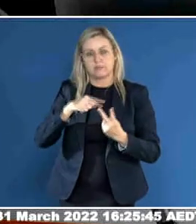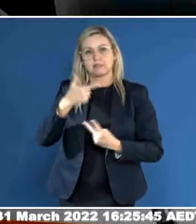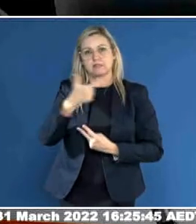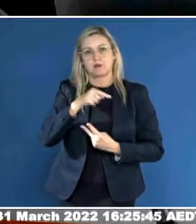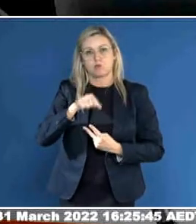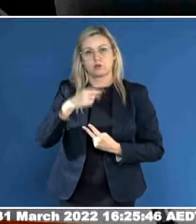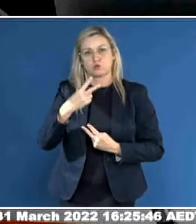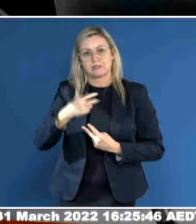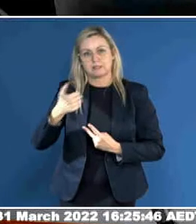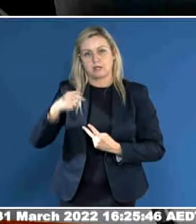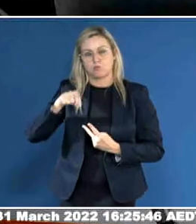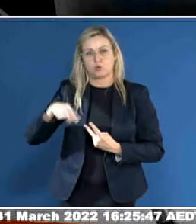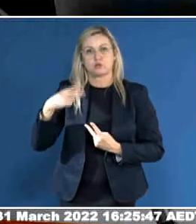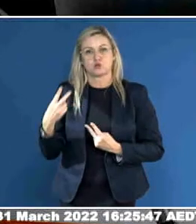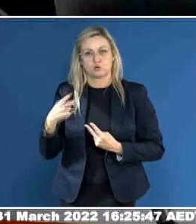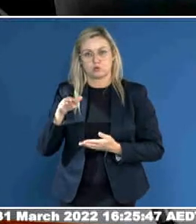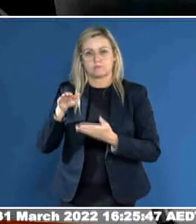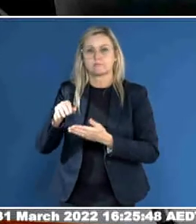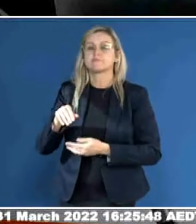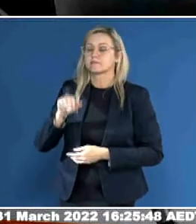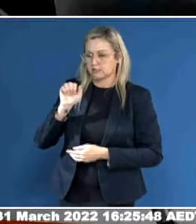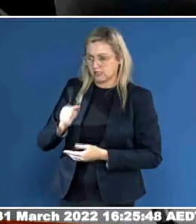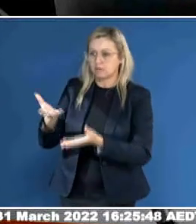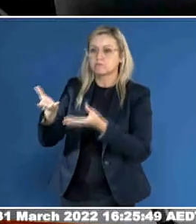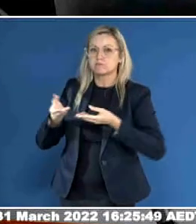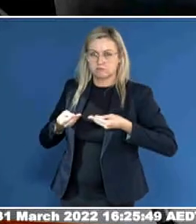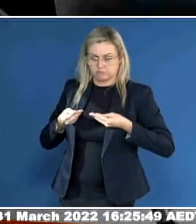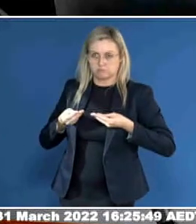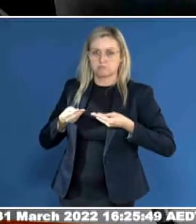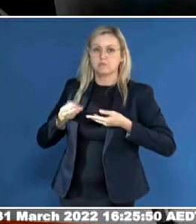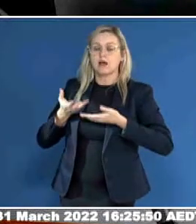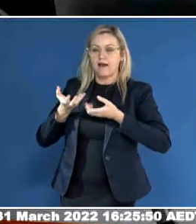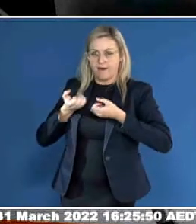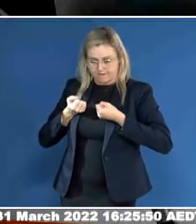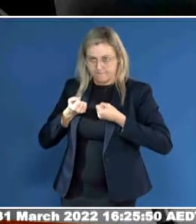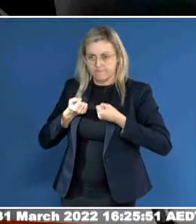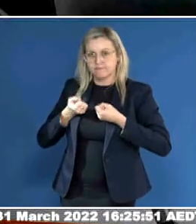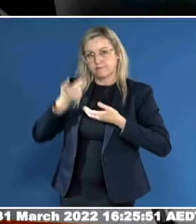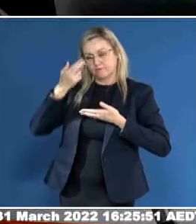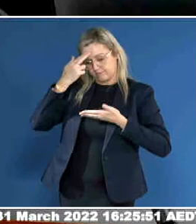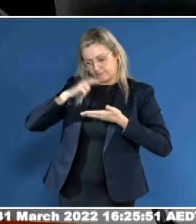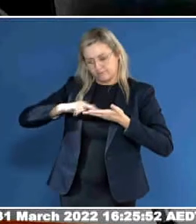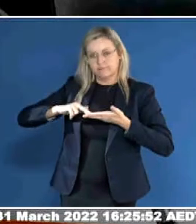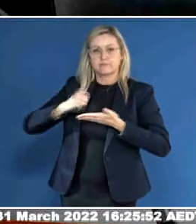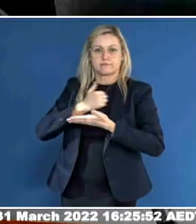Yes, that can be done. The video recording and the transcript of the video recording of Ms Crawford will be